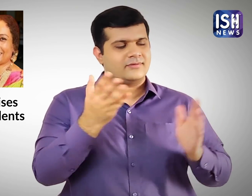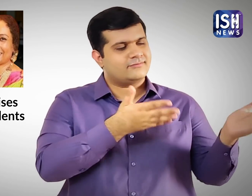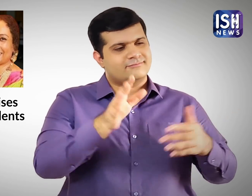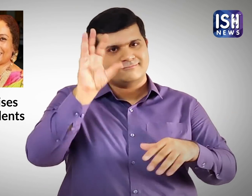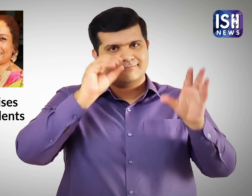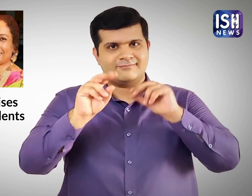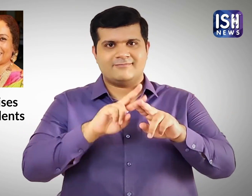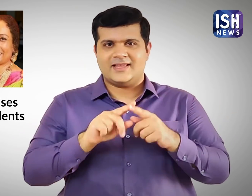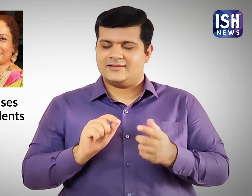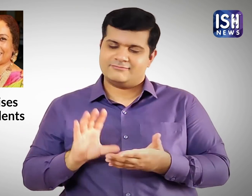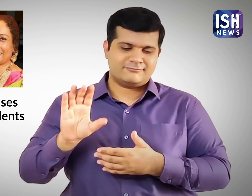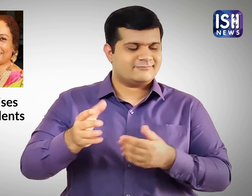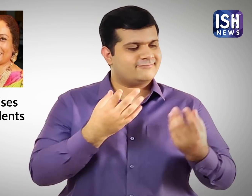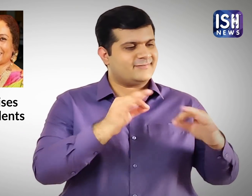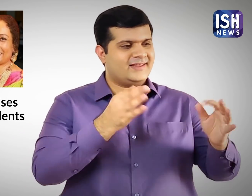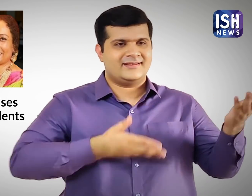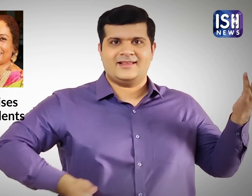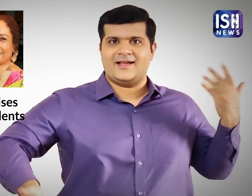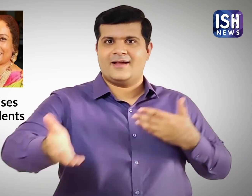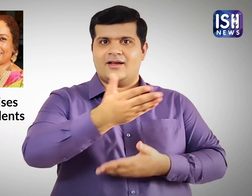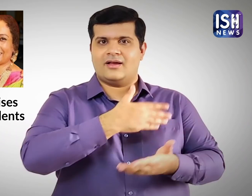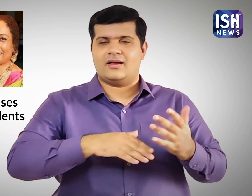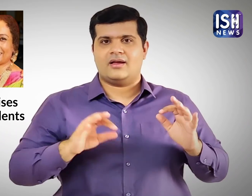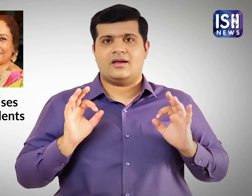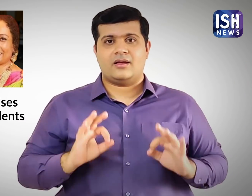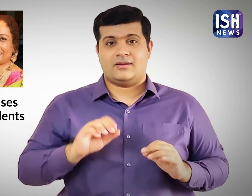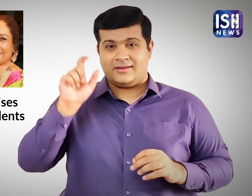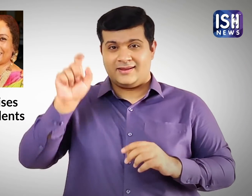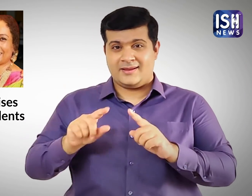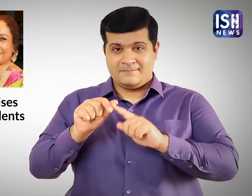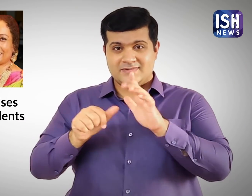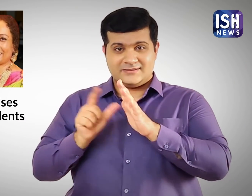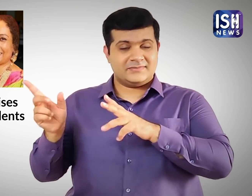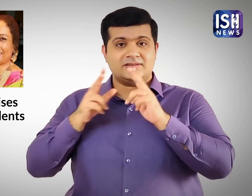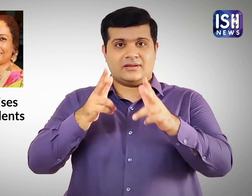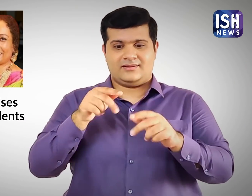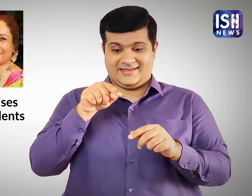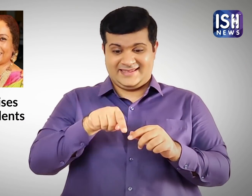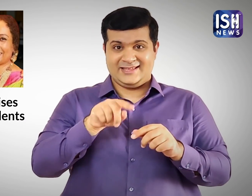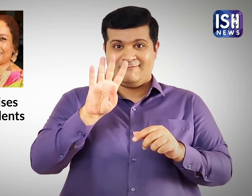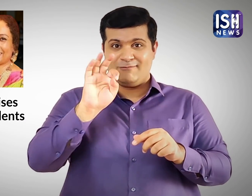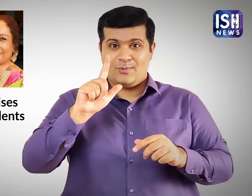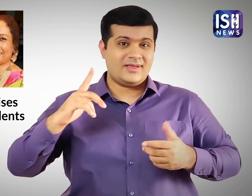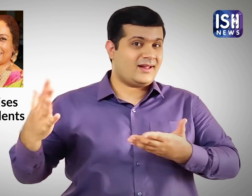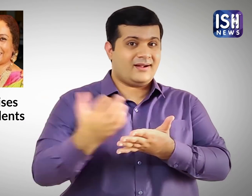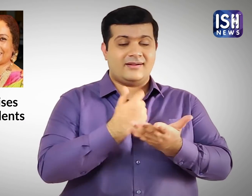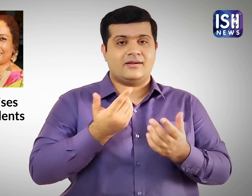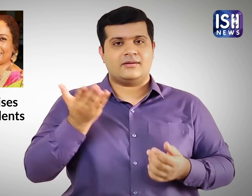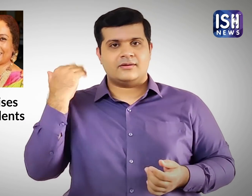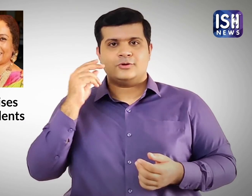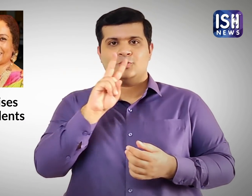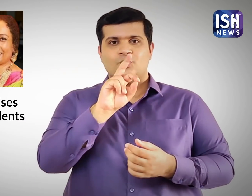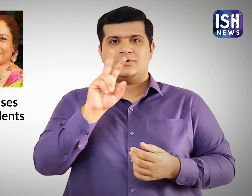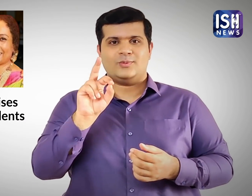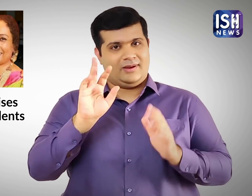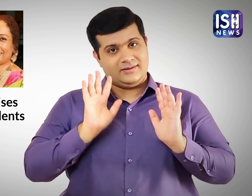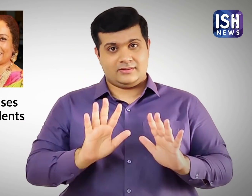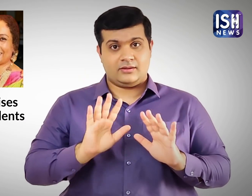These 200 students did not have to pay any fees for their education. The amount collected was for the year 2020.